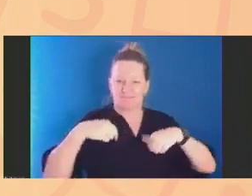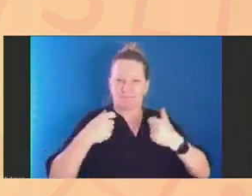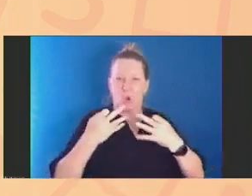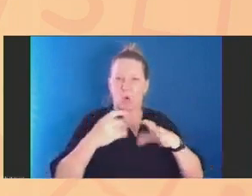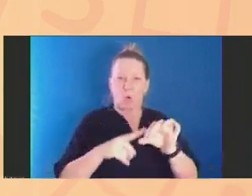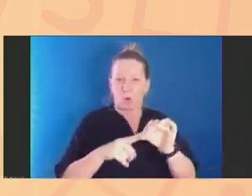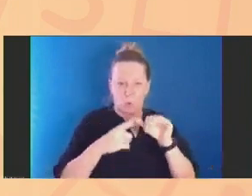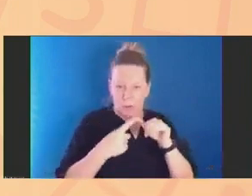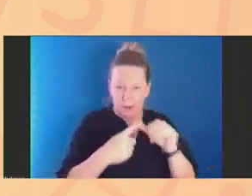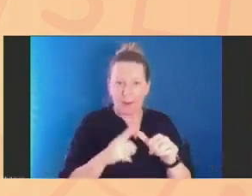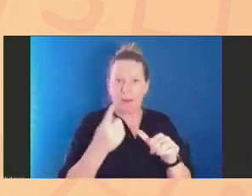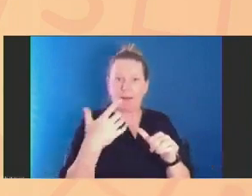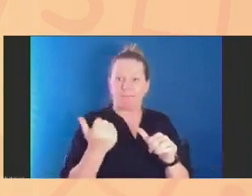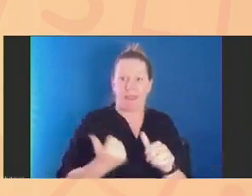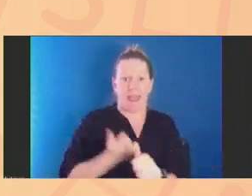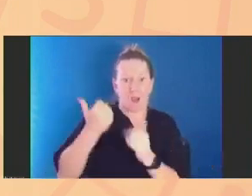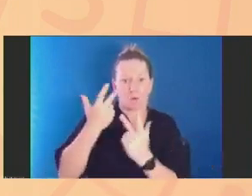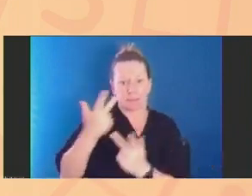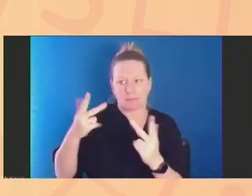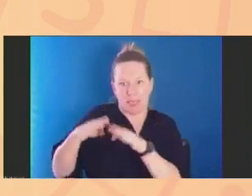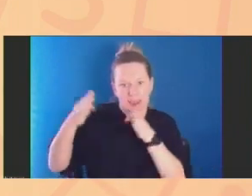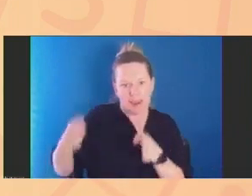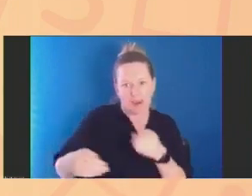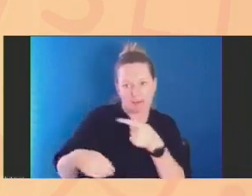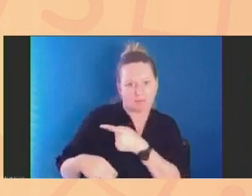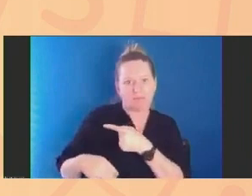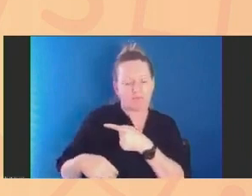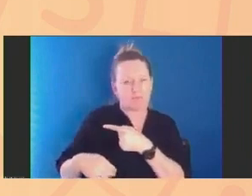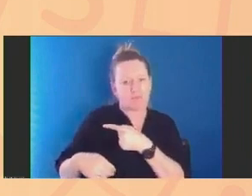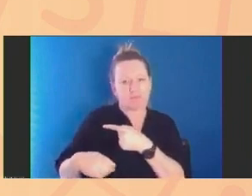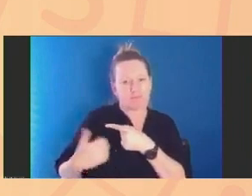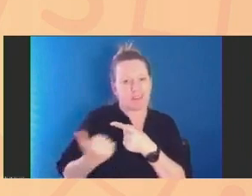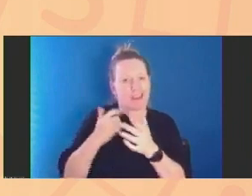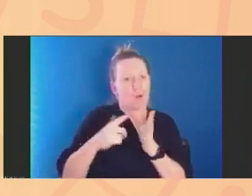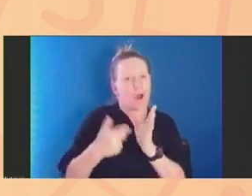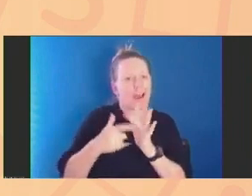to come and meet the artists and educators and hear a bit more about what they've been working